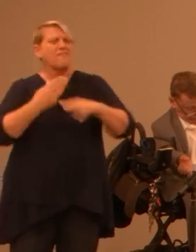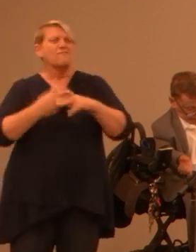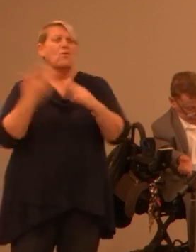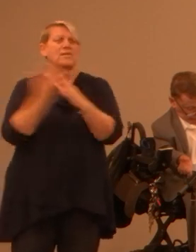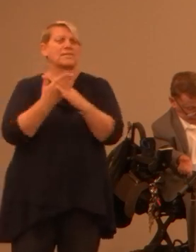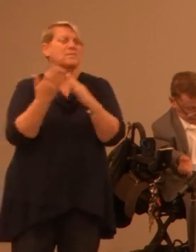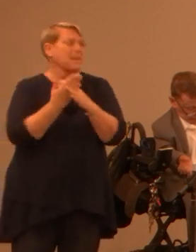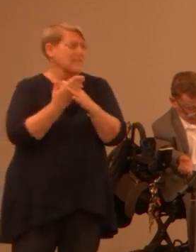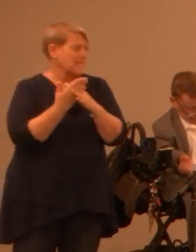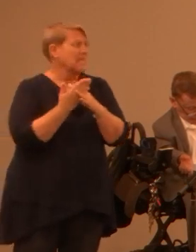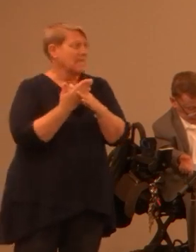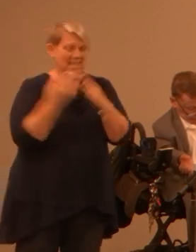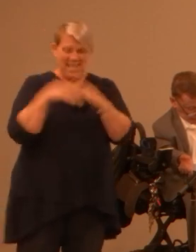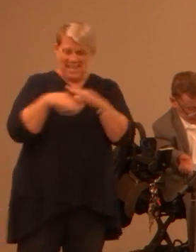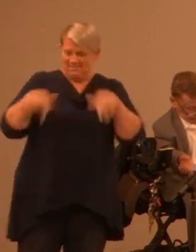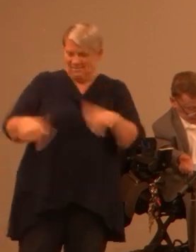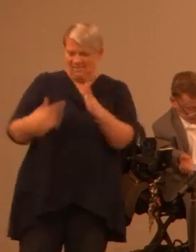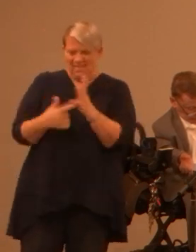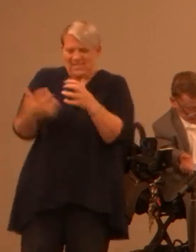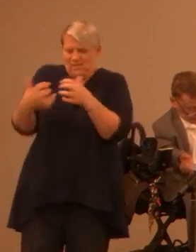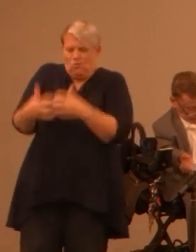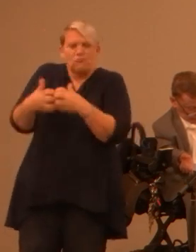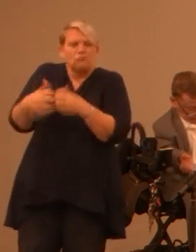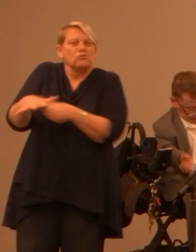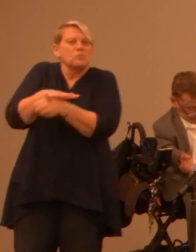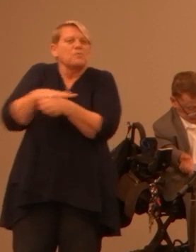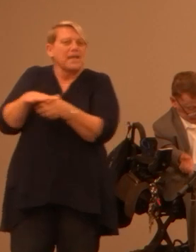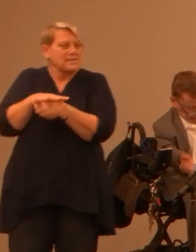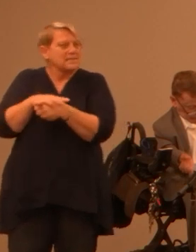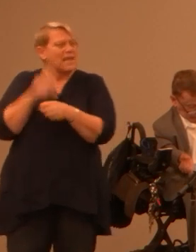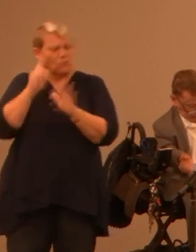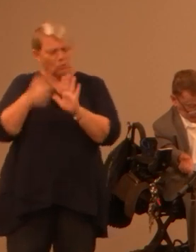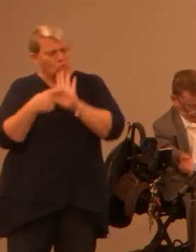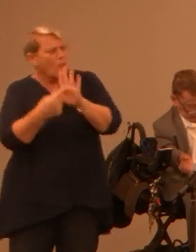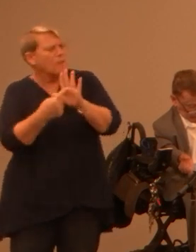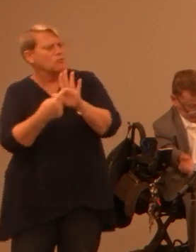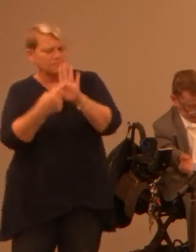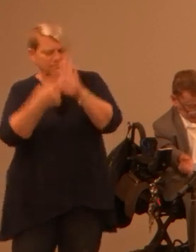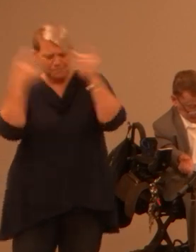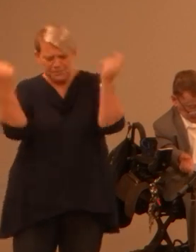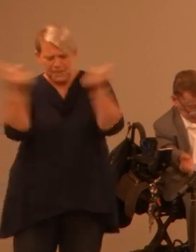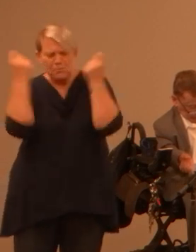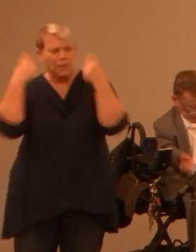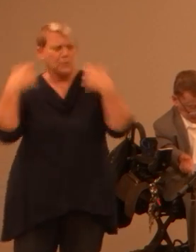the tech space, and to acknowledge and celebrate the incredible work that